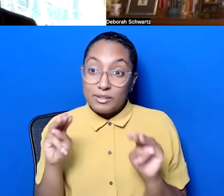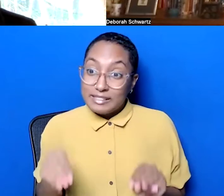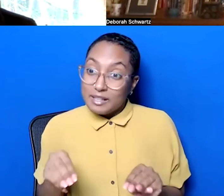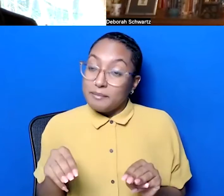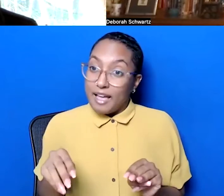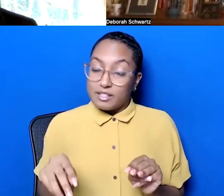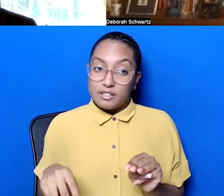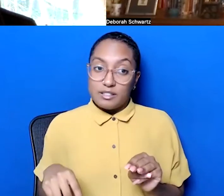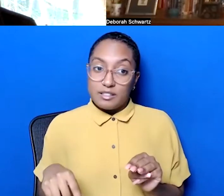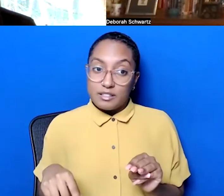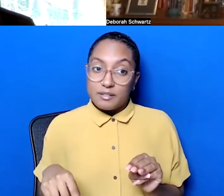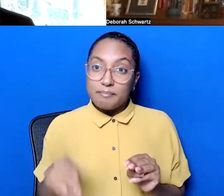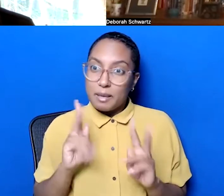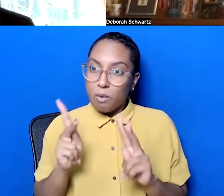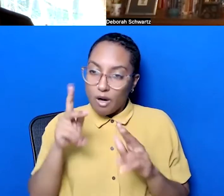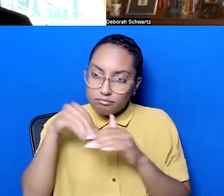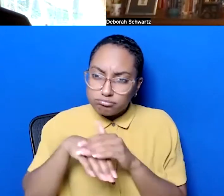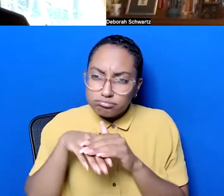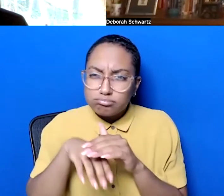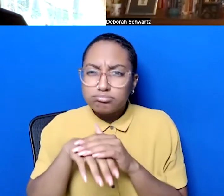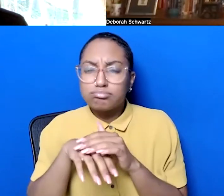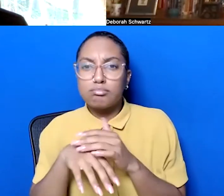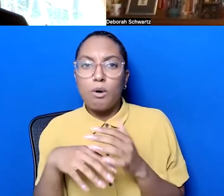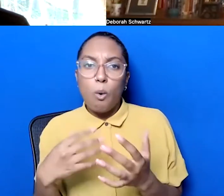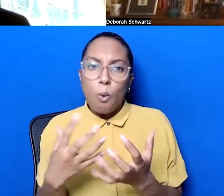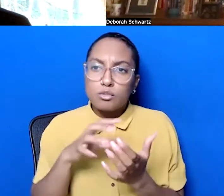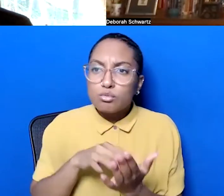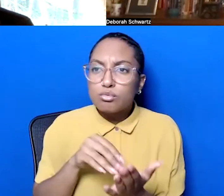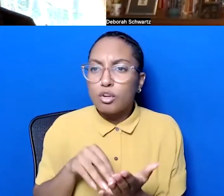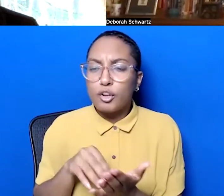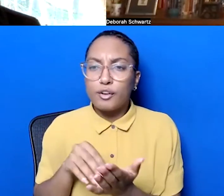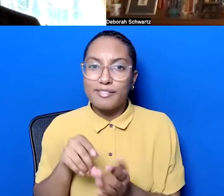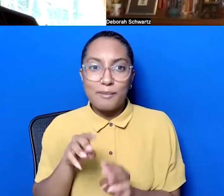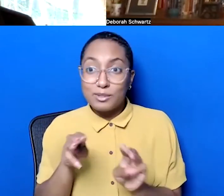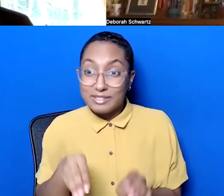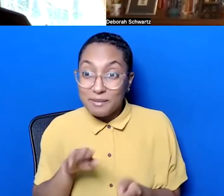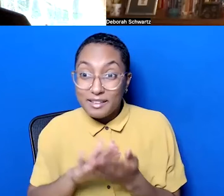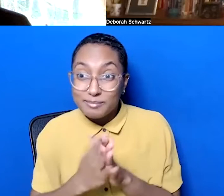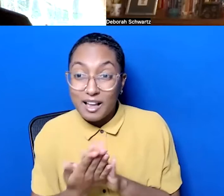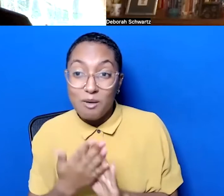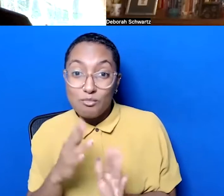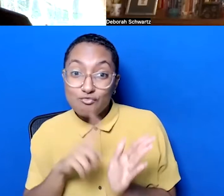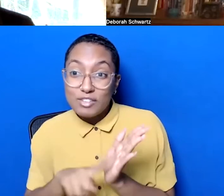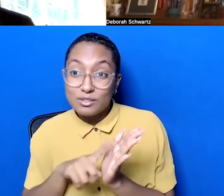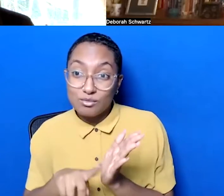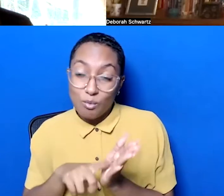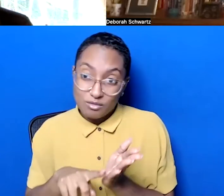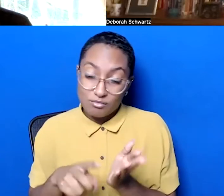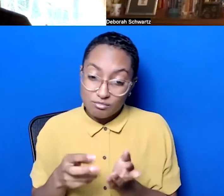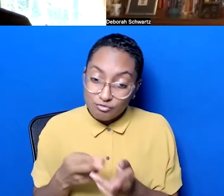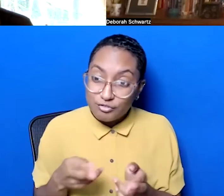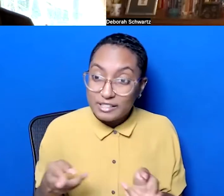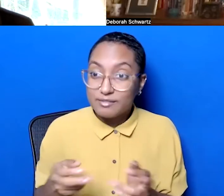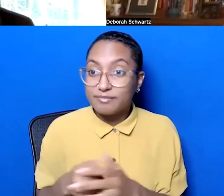the people in the community, a resource that has- they've taken on food programs, they have a program